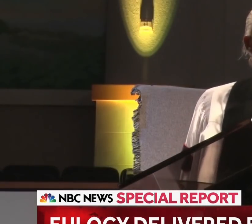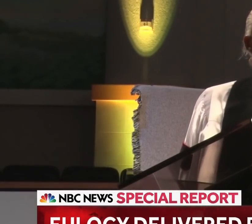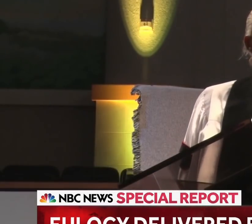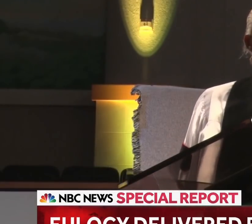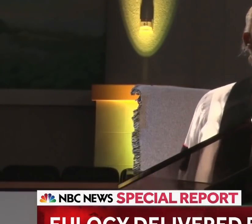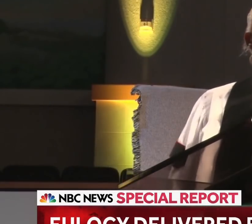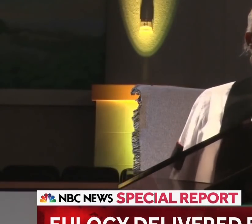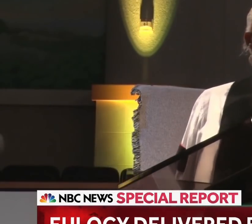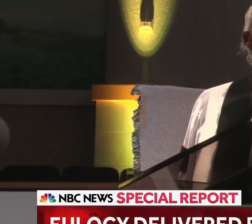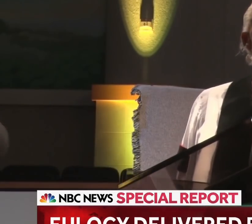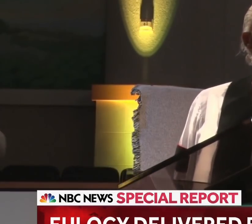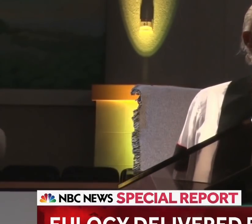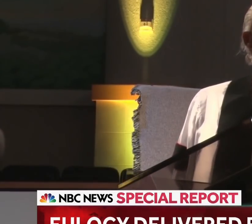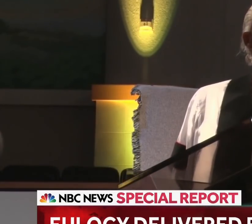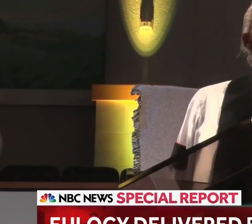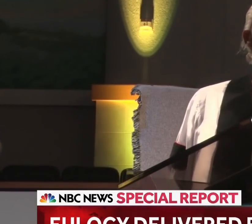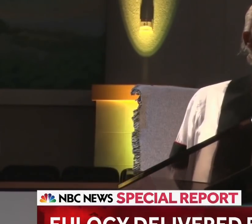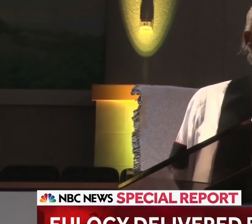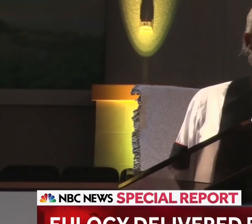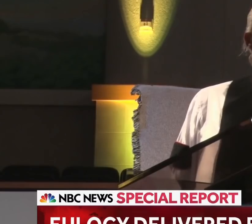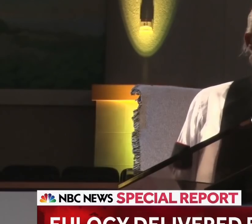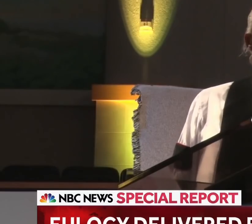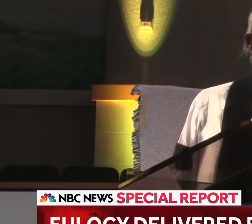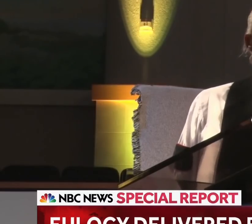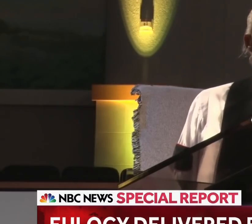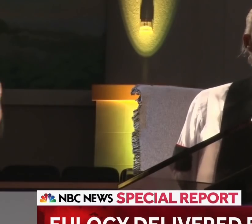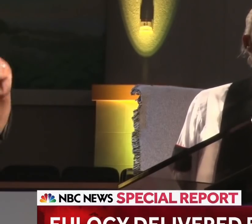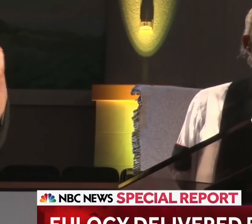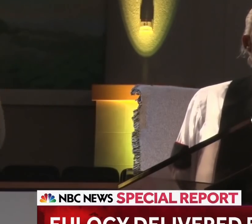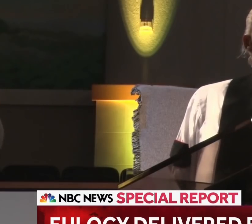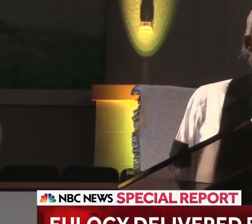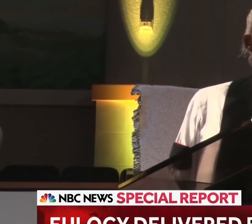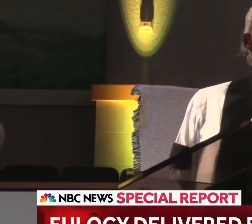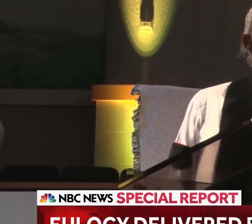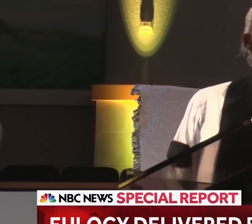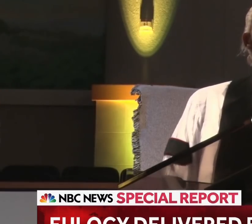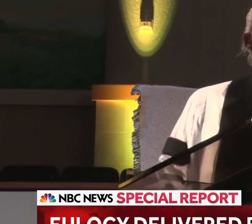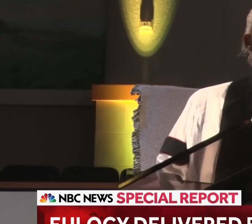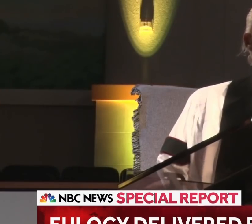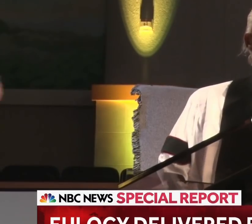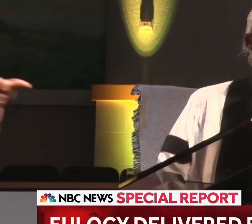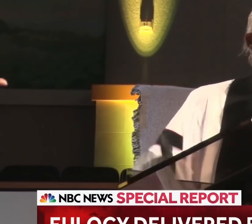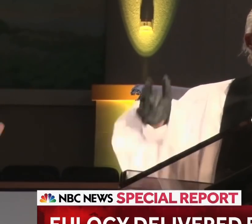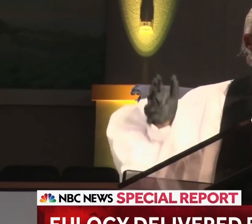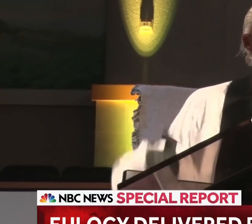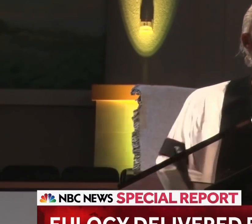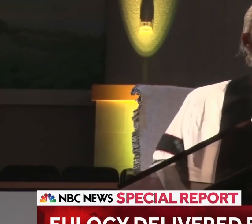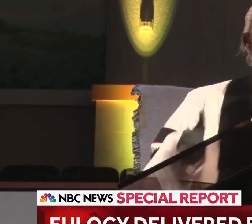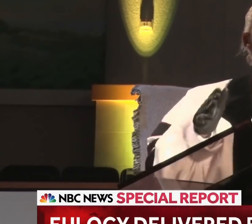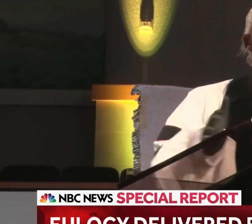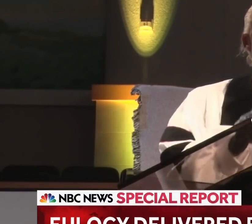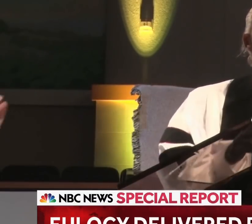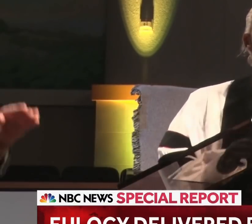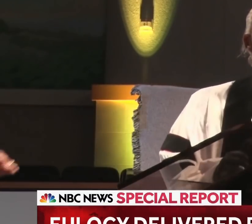WE HAD GOD ON OUR SIDE. THAT’S WHY WHEN THEY IN SLAVERY,